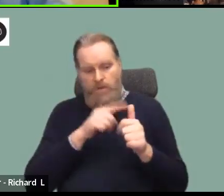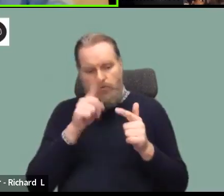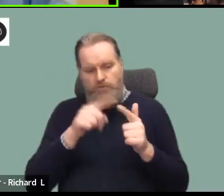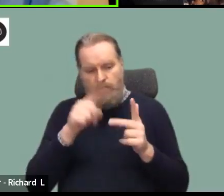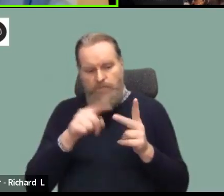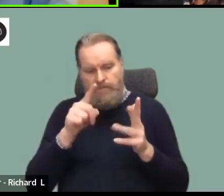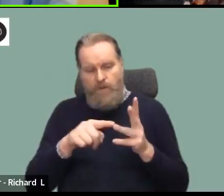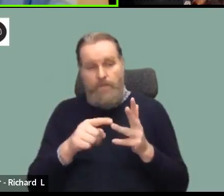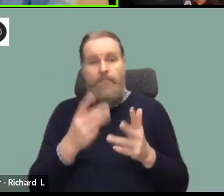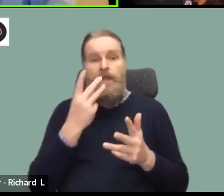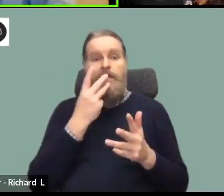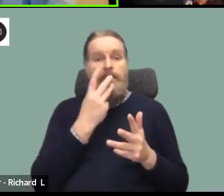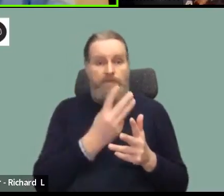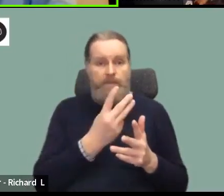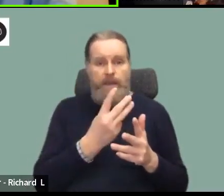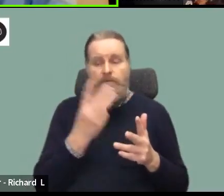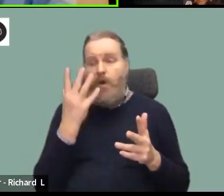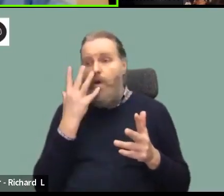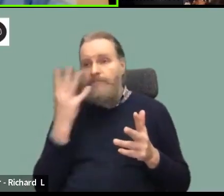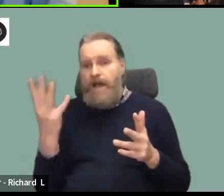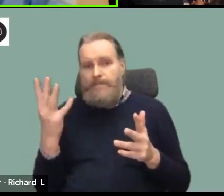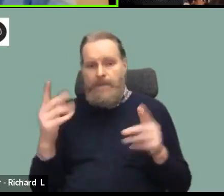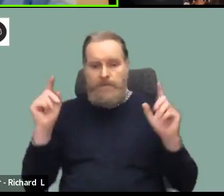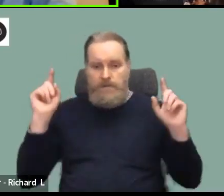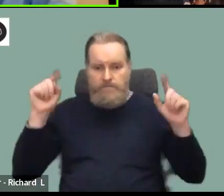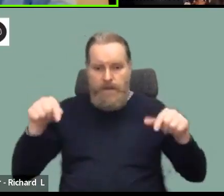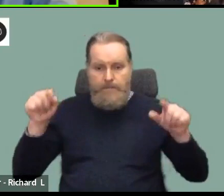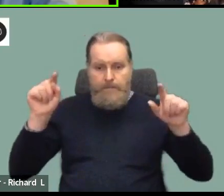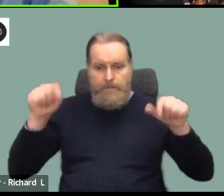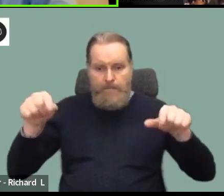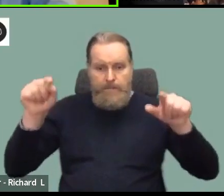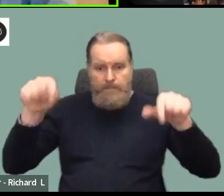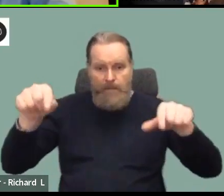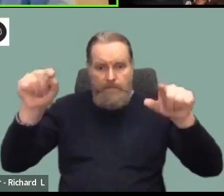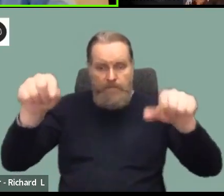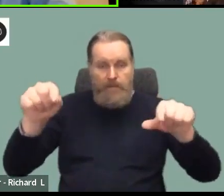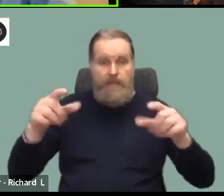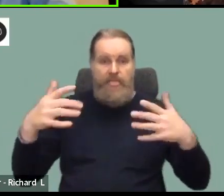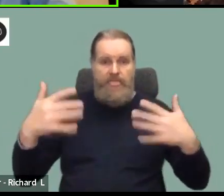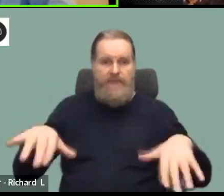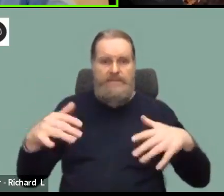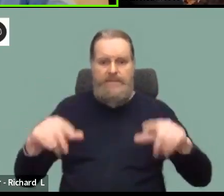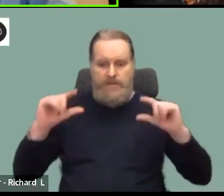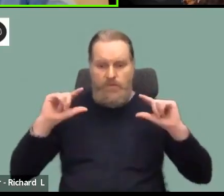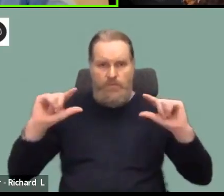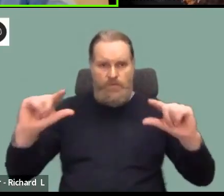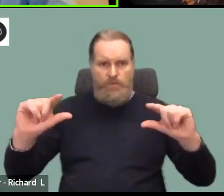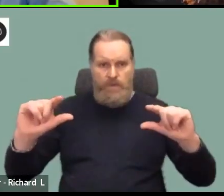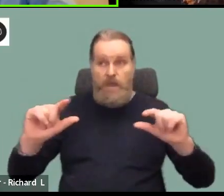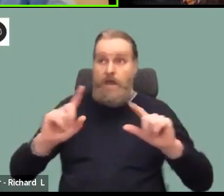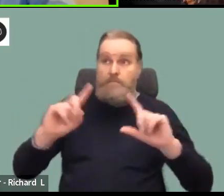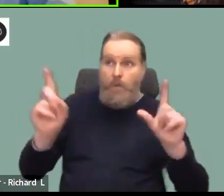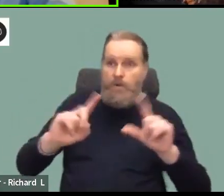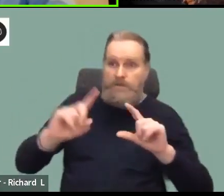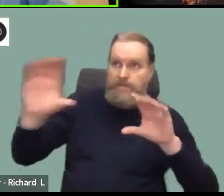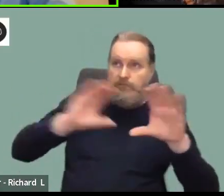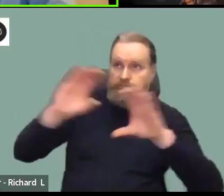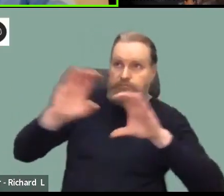is only for this dispute well there is a mandate. And I would just want to say, Frank I would just want to say from the guaranteed. every everyone is every is every single penny.